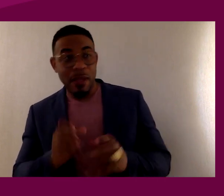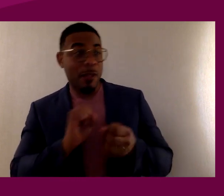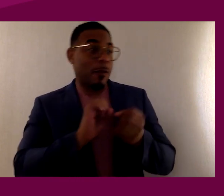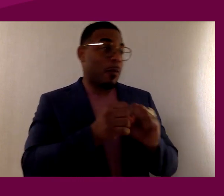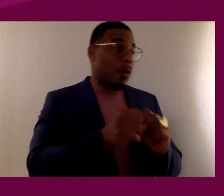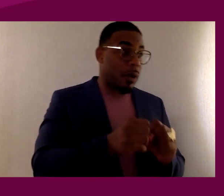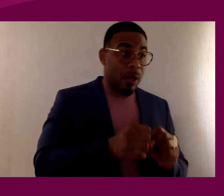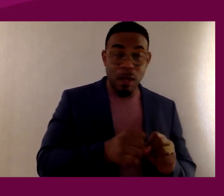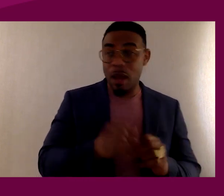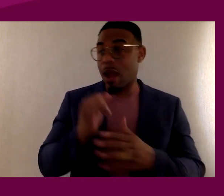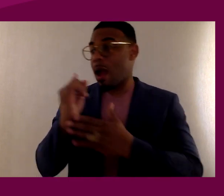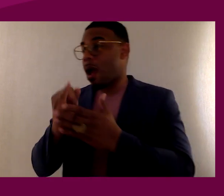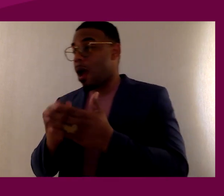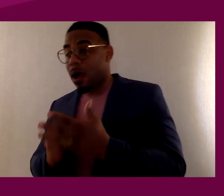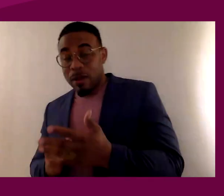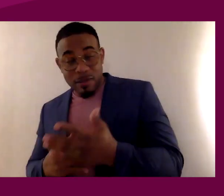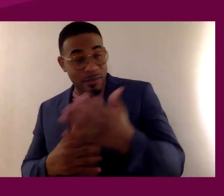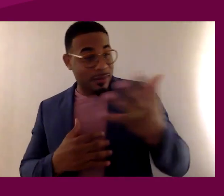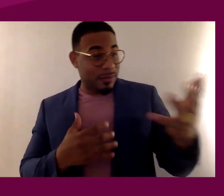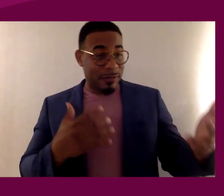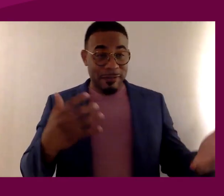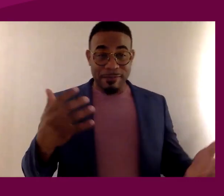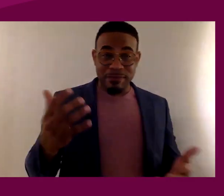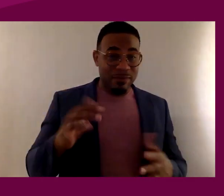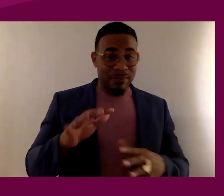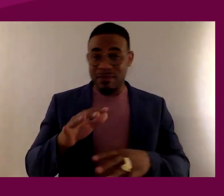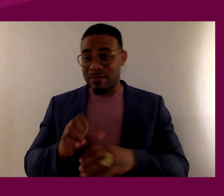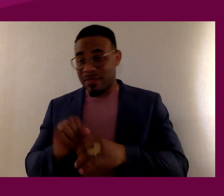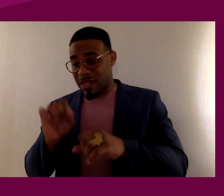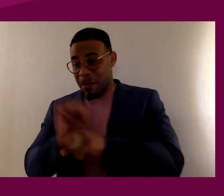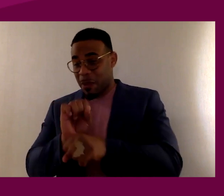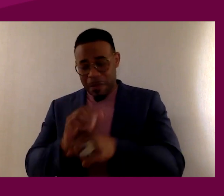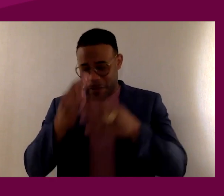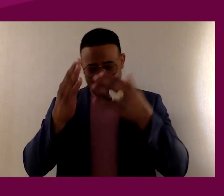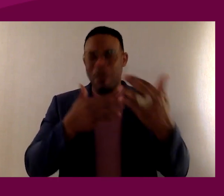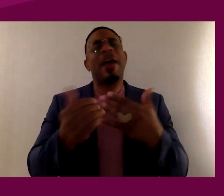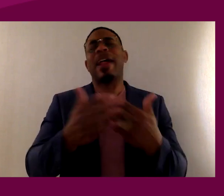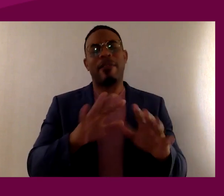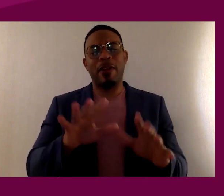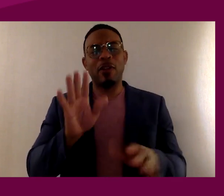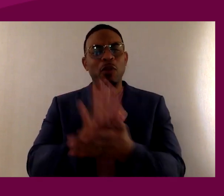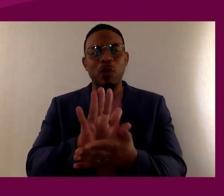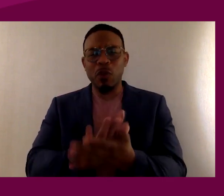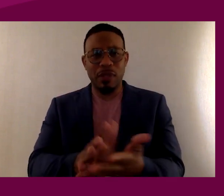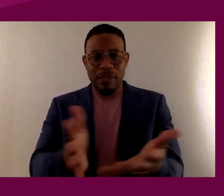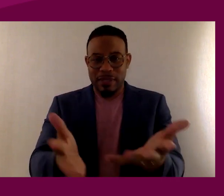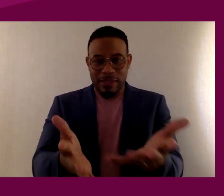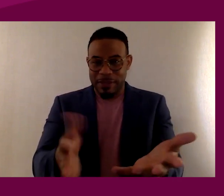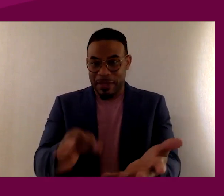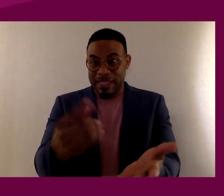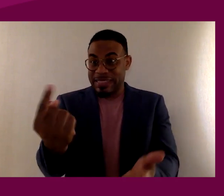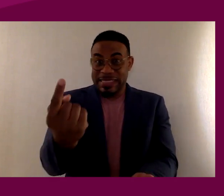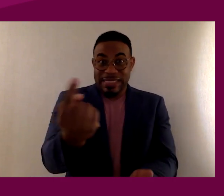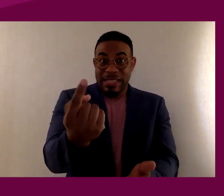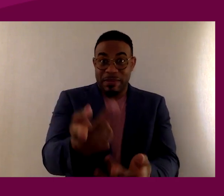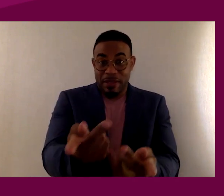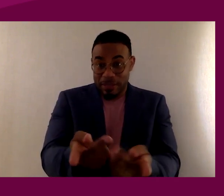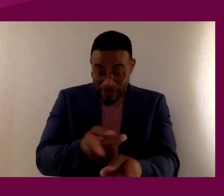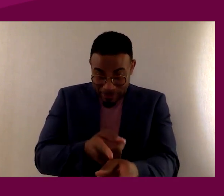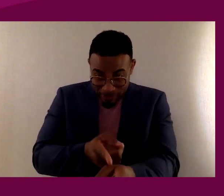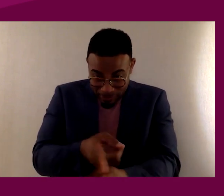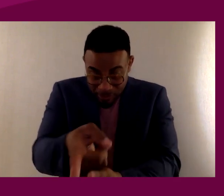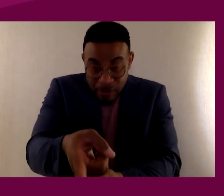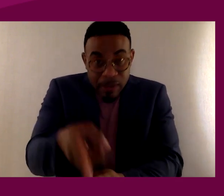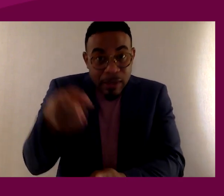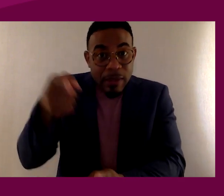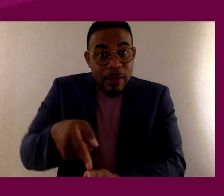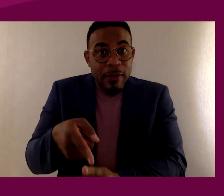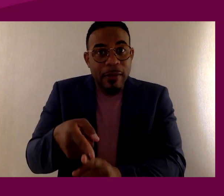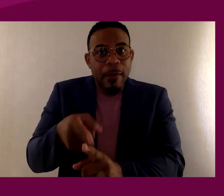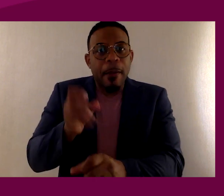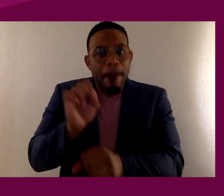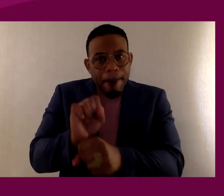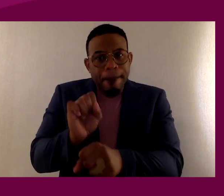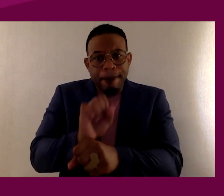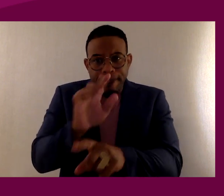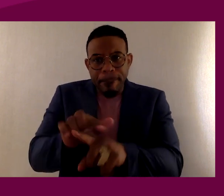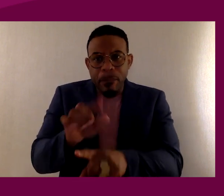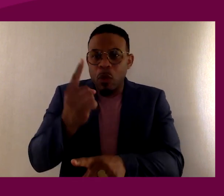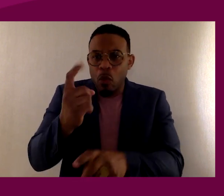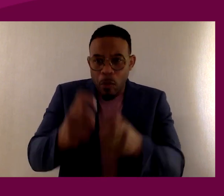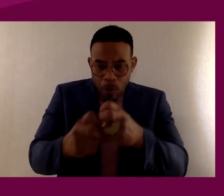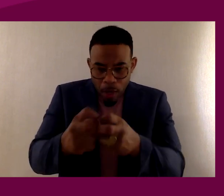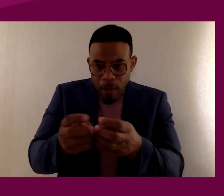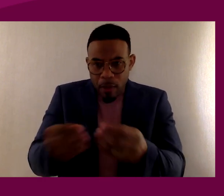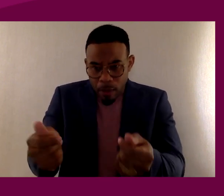pick a place. Sports, art, employment, schools. Pick a place and start working